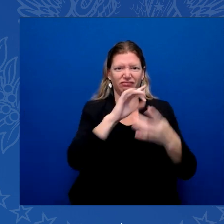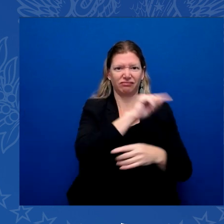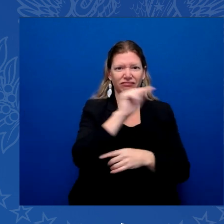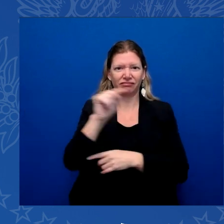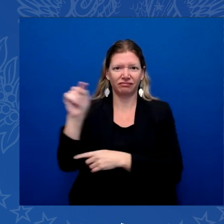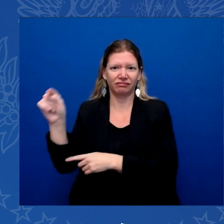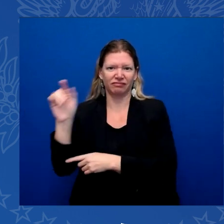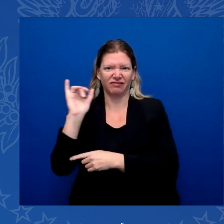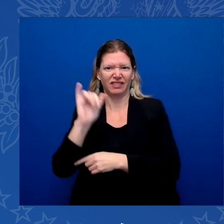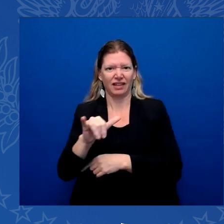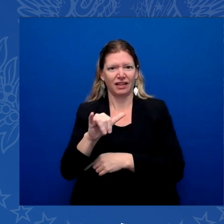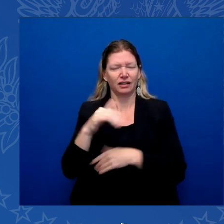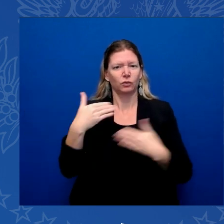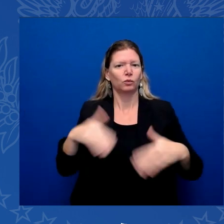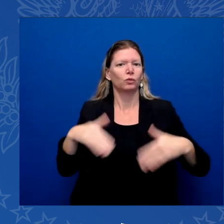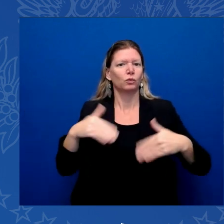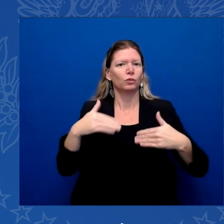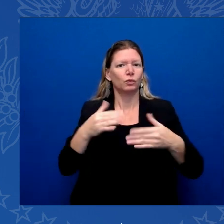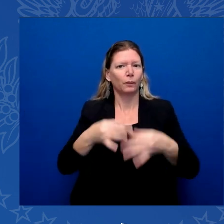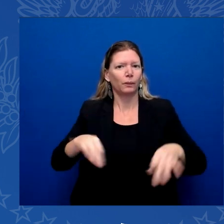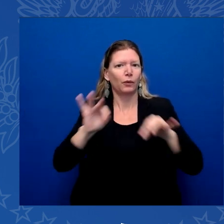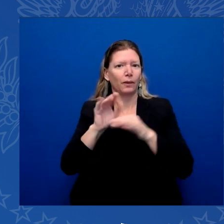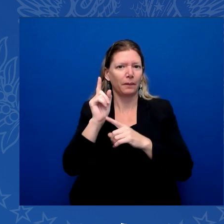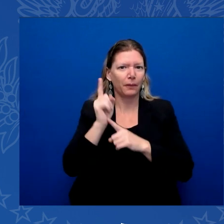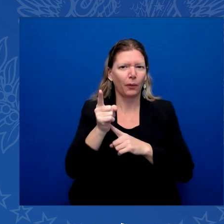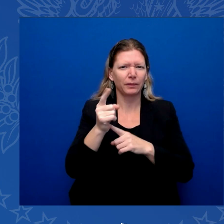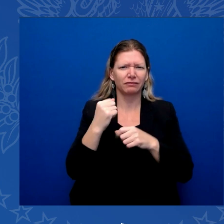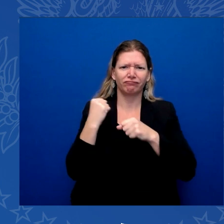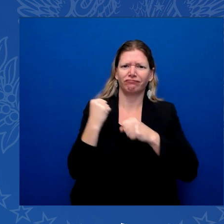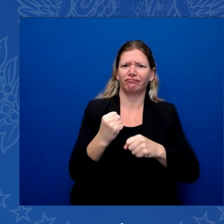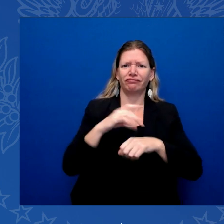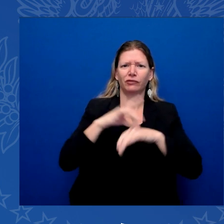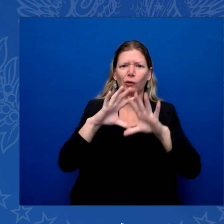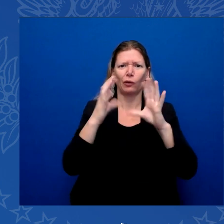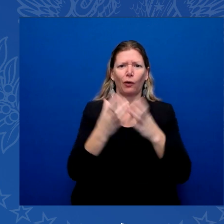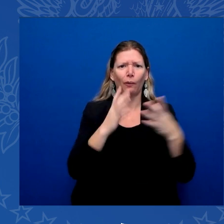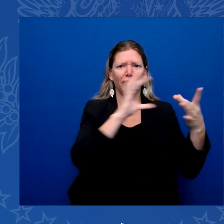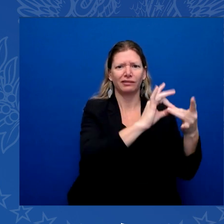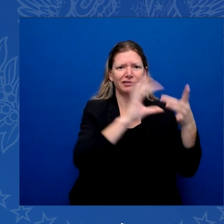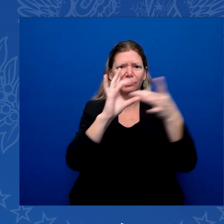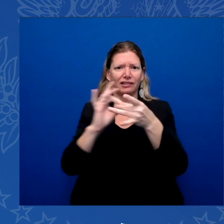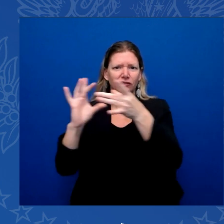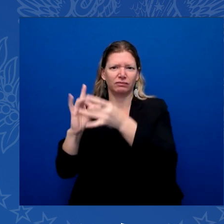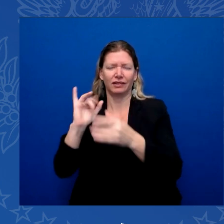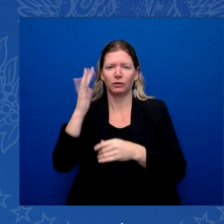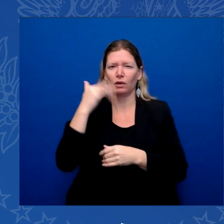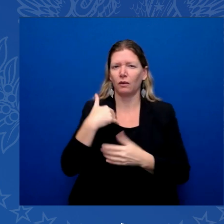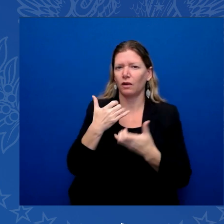And that is why I want to thank Prime Minister Modi, President Biden, and all the others,